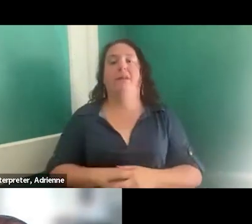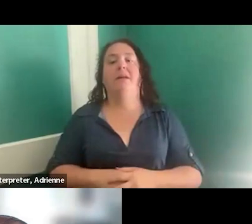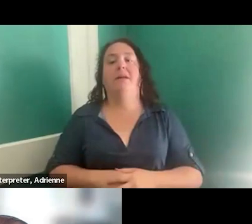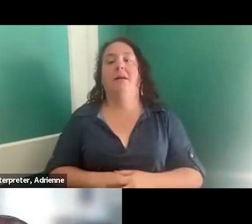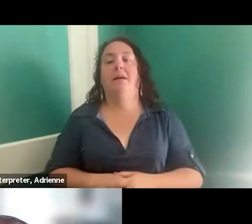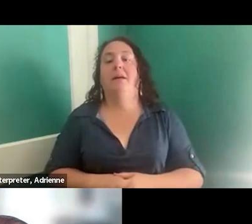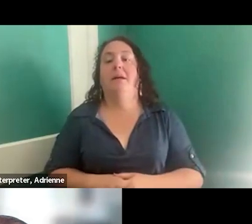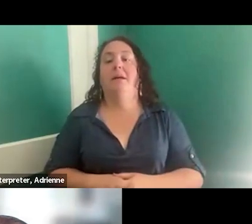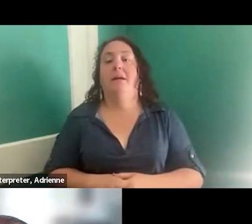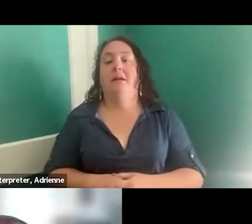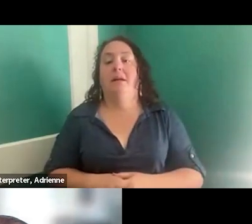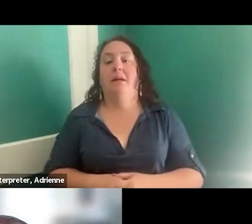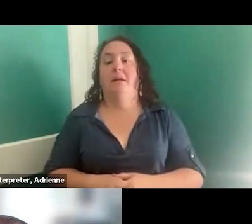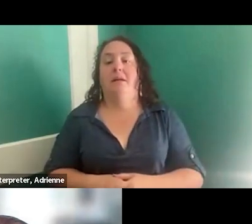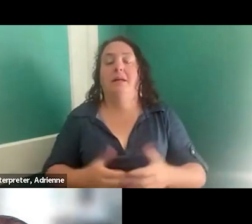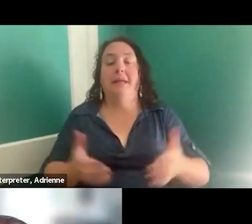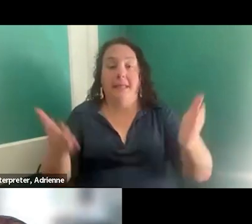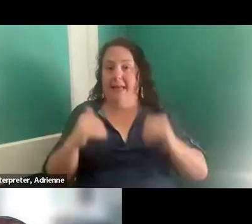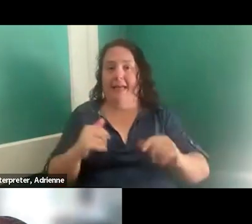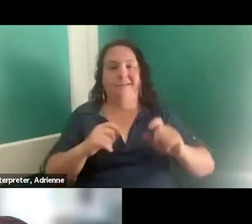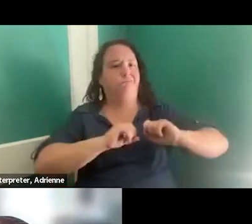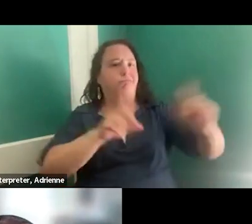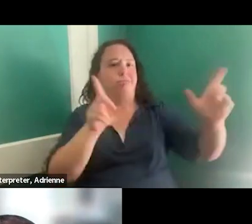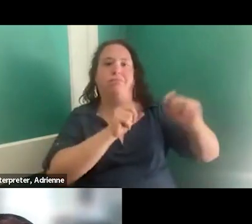And I'm just going to flash through these.